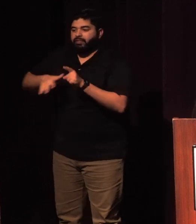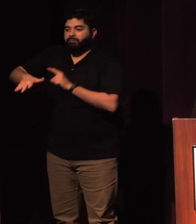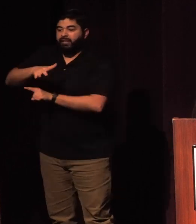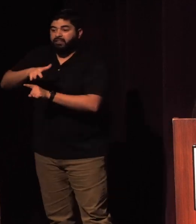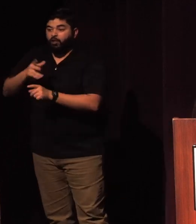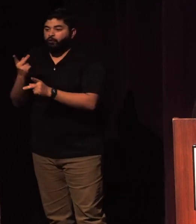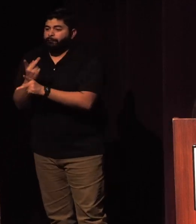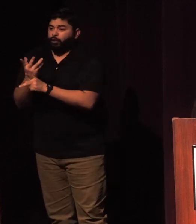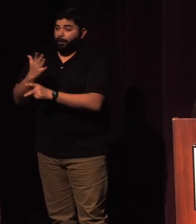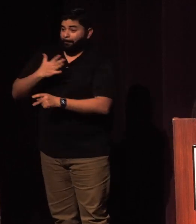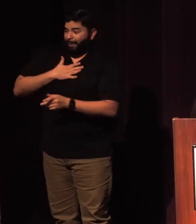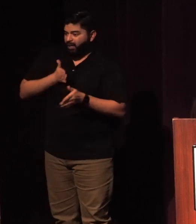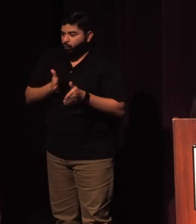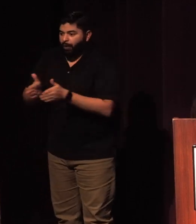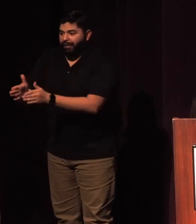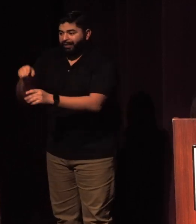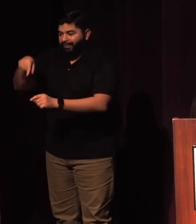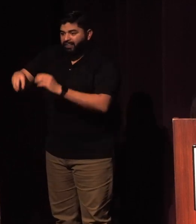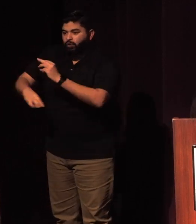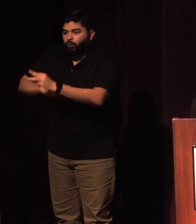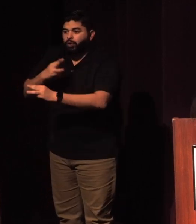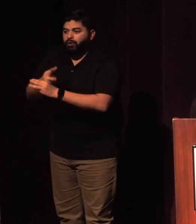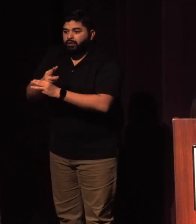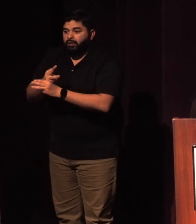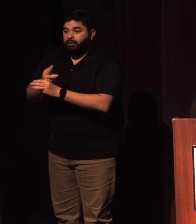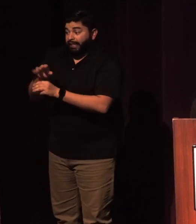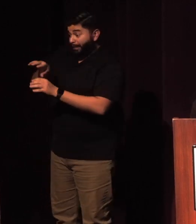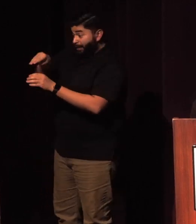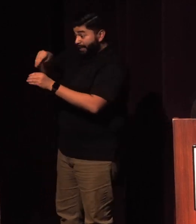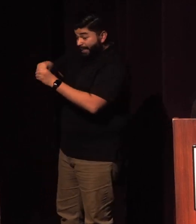listen to me, giving me the time and space to figure out my way in the world